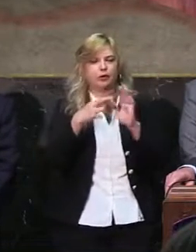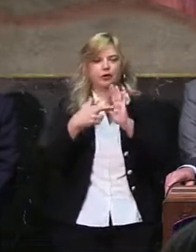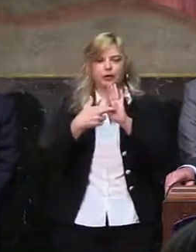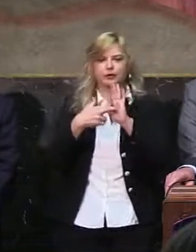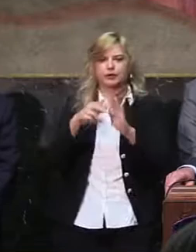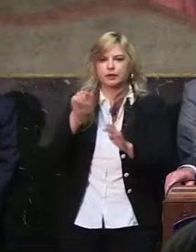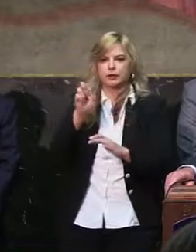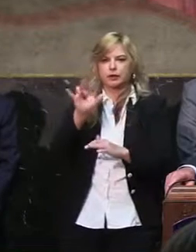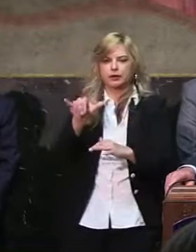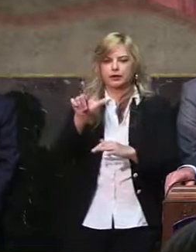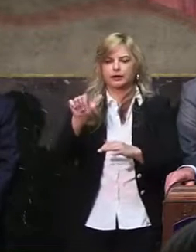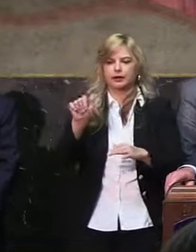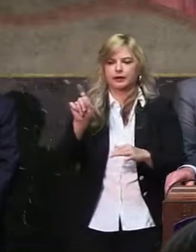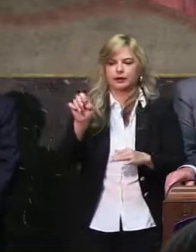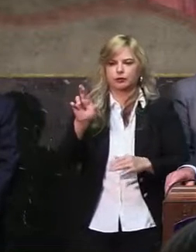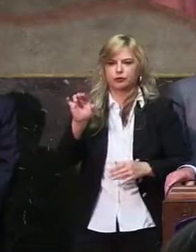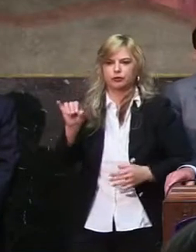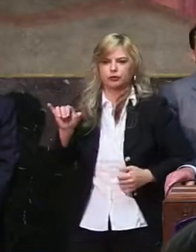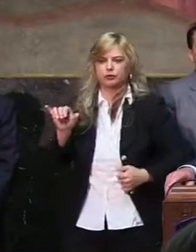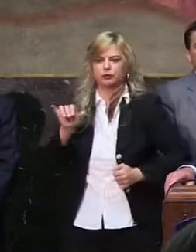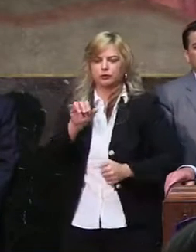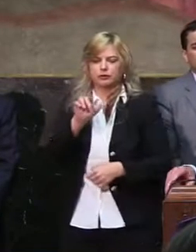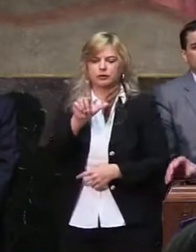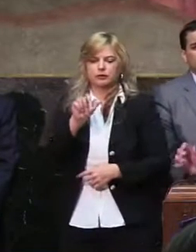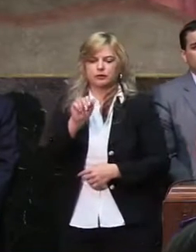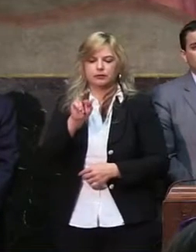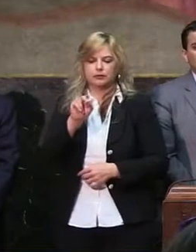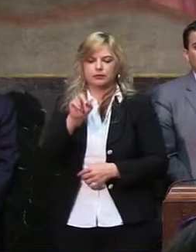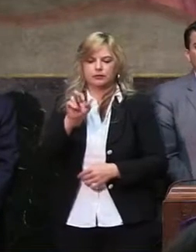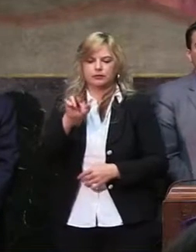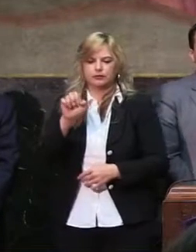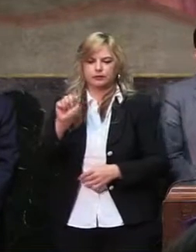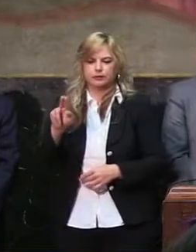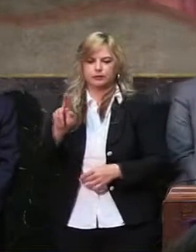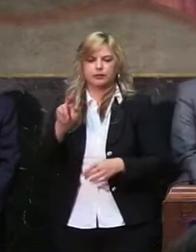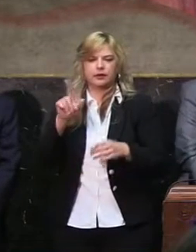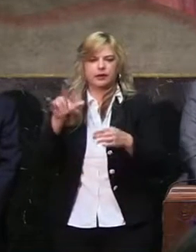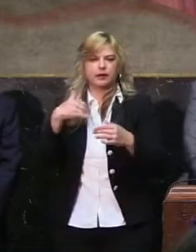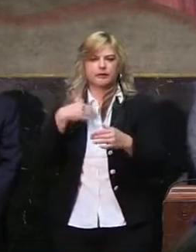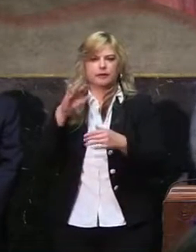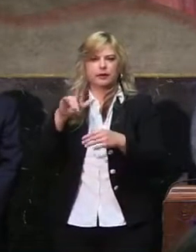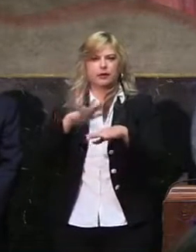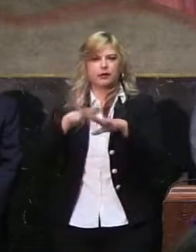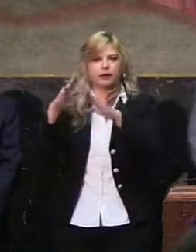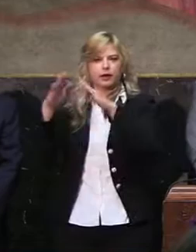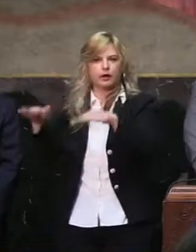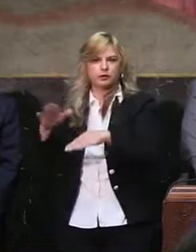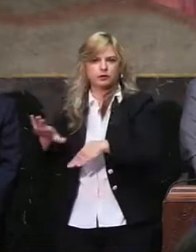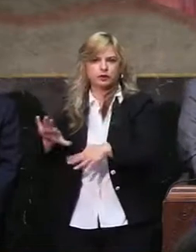who has the bill on the house side but that was never part of the either the